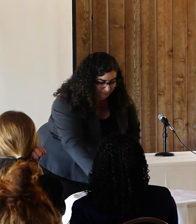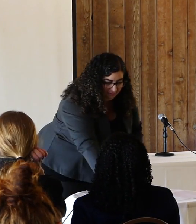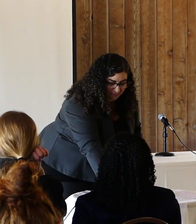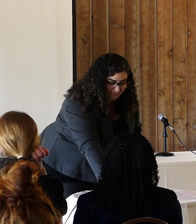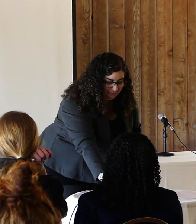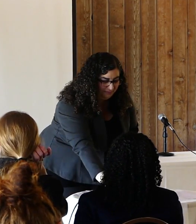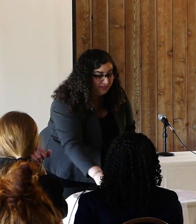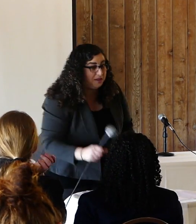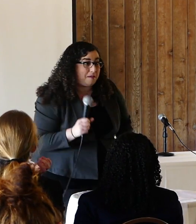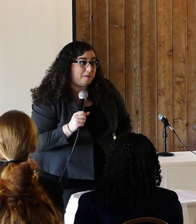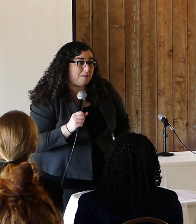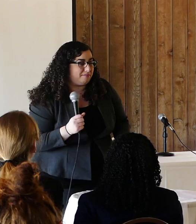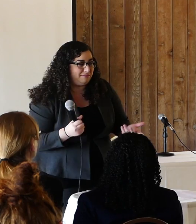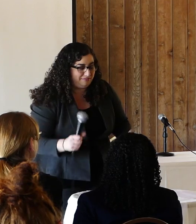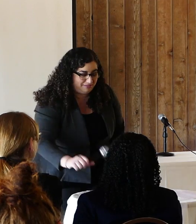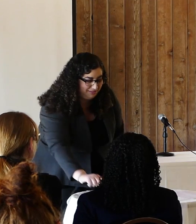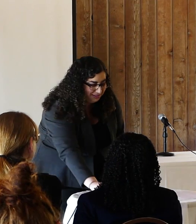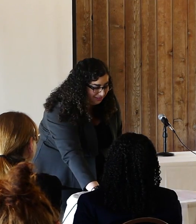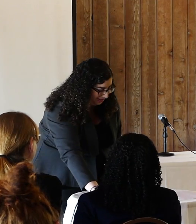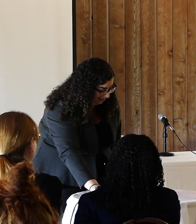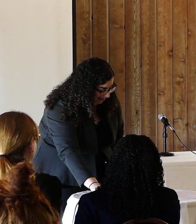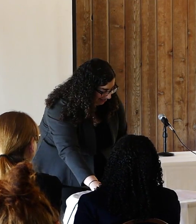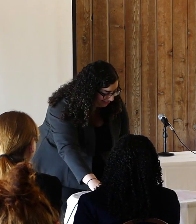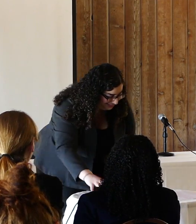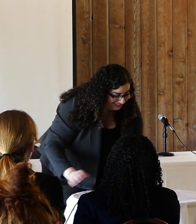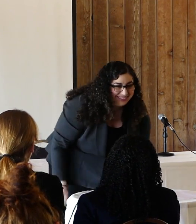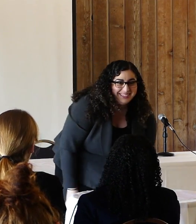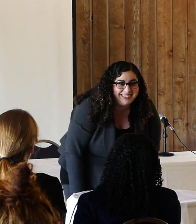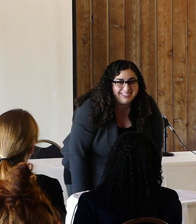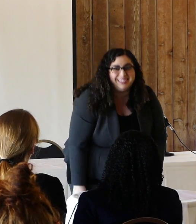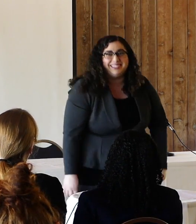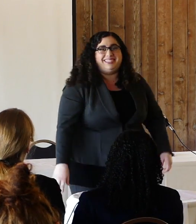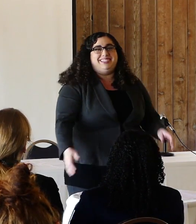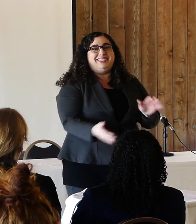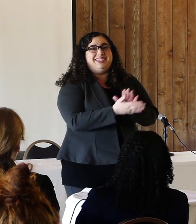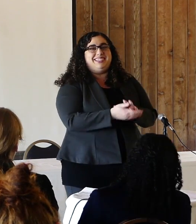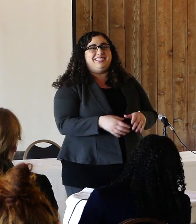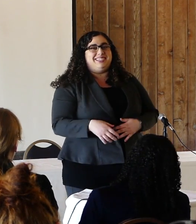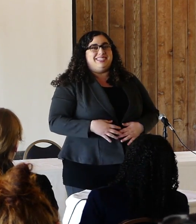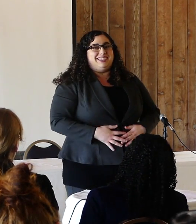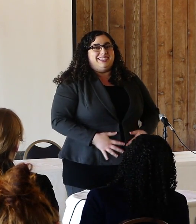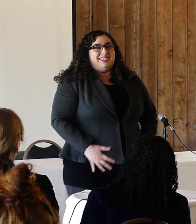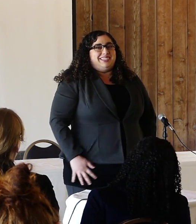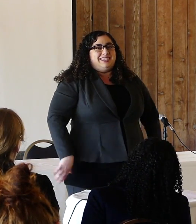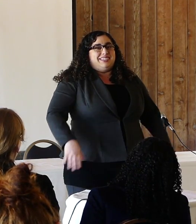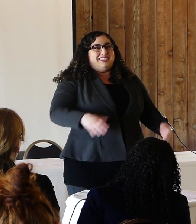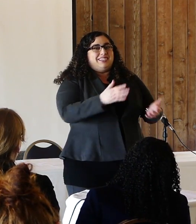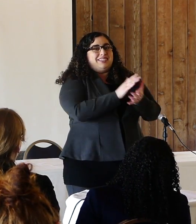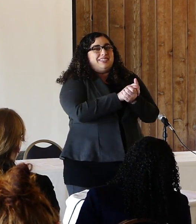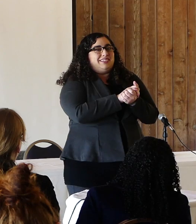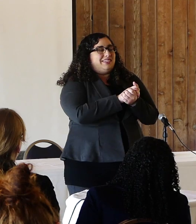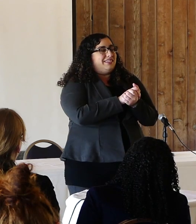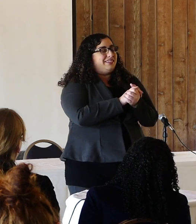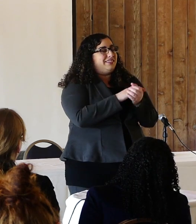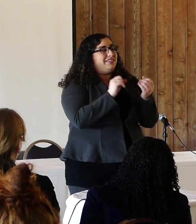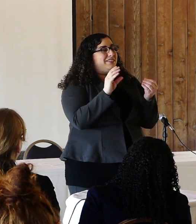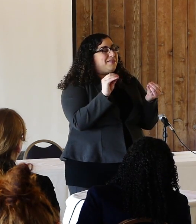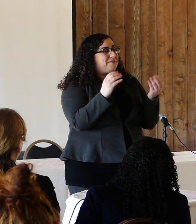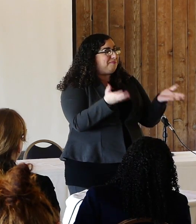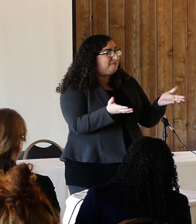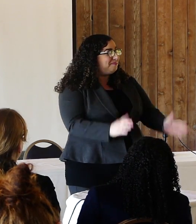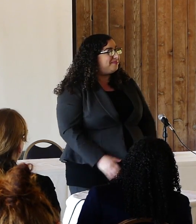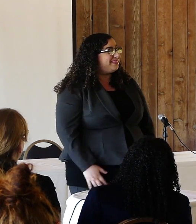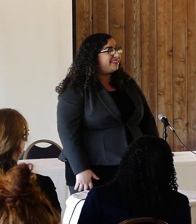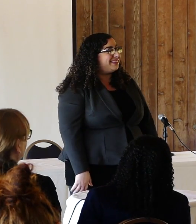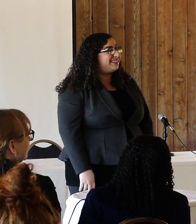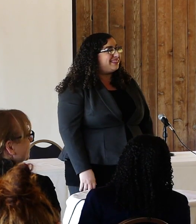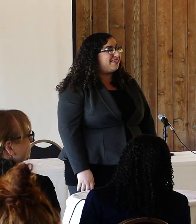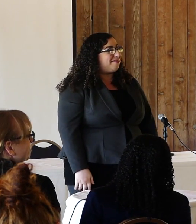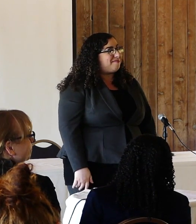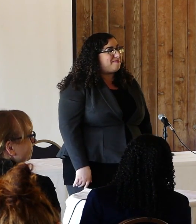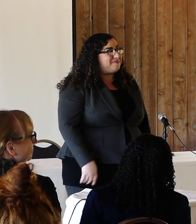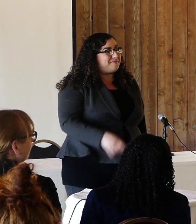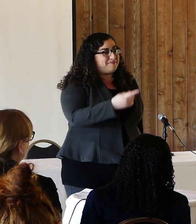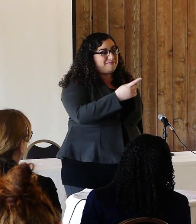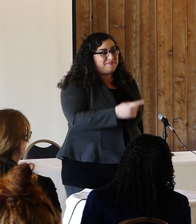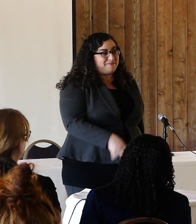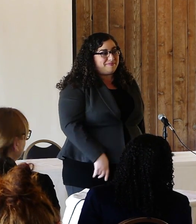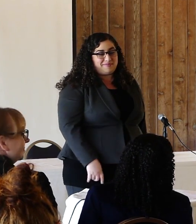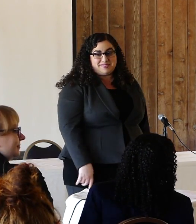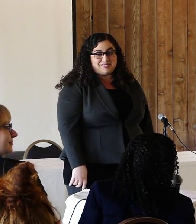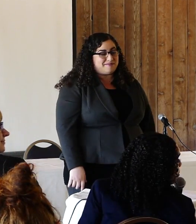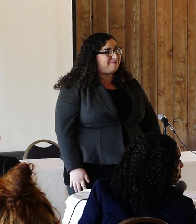to recognize that. Oops I dropped my mic Whoops! I can't talk. hahaha:)